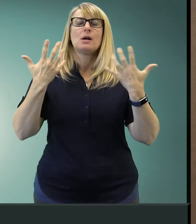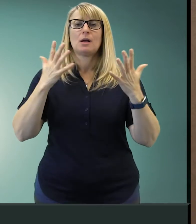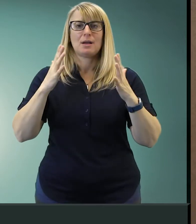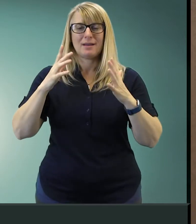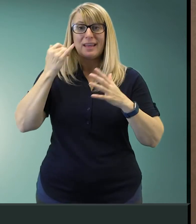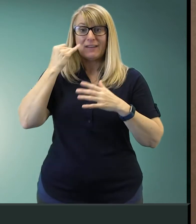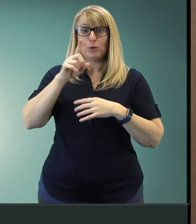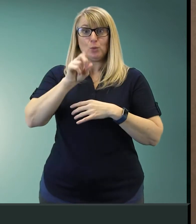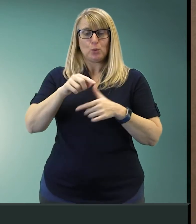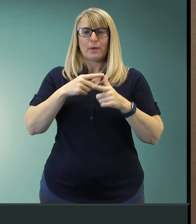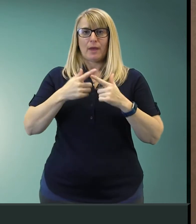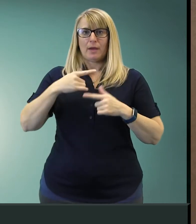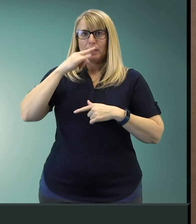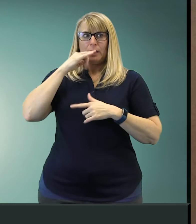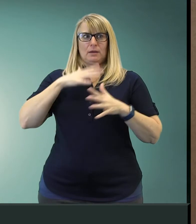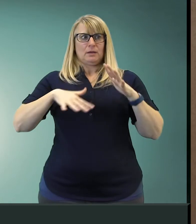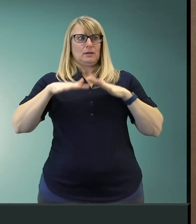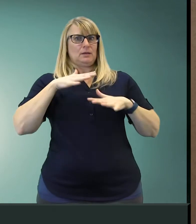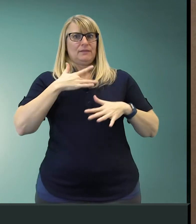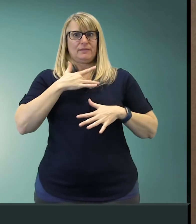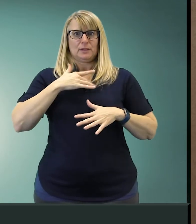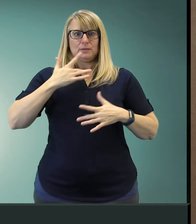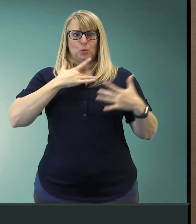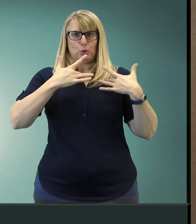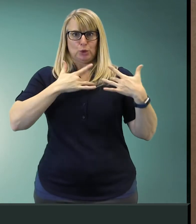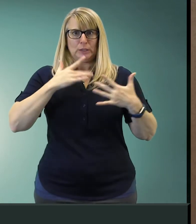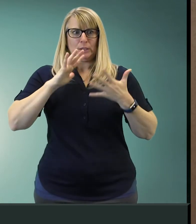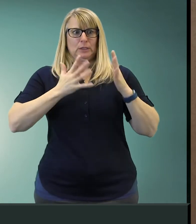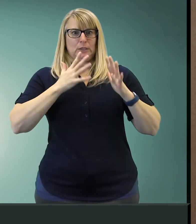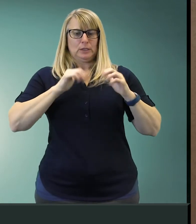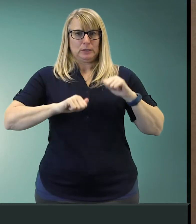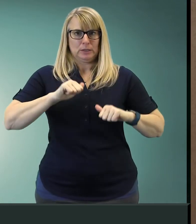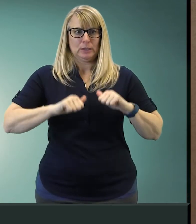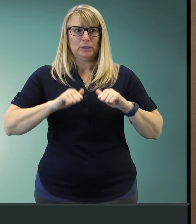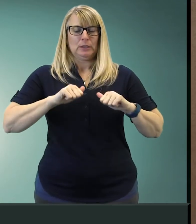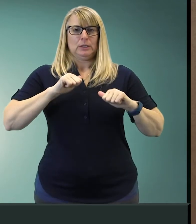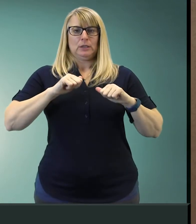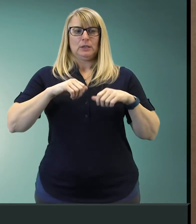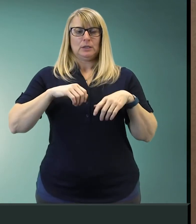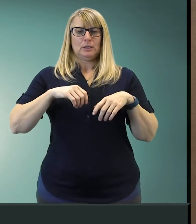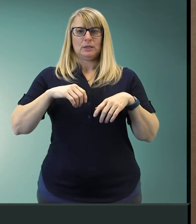because if you do, then the kid starts getting worried.